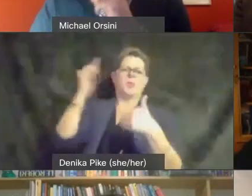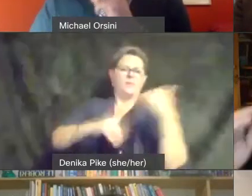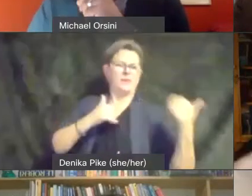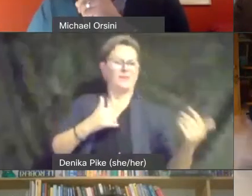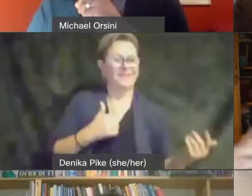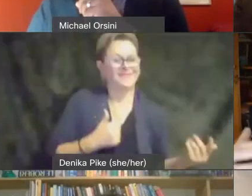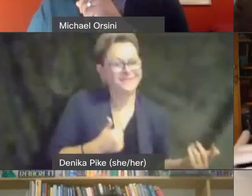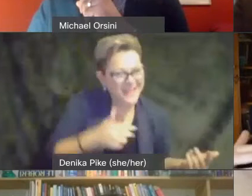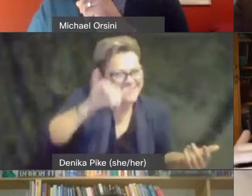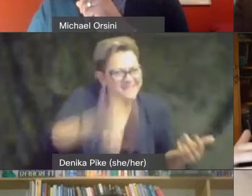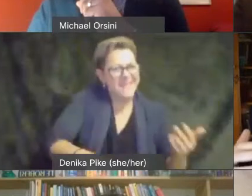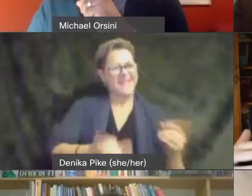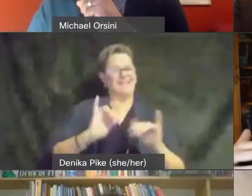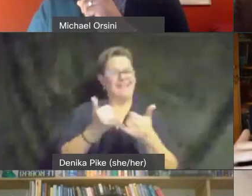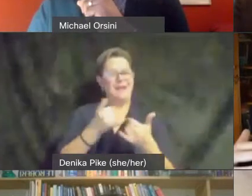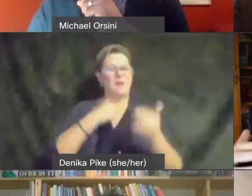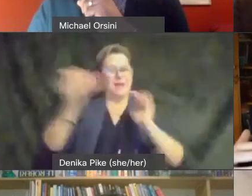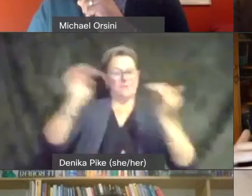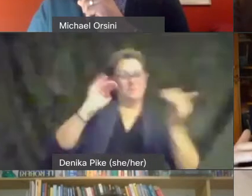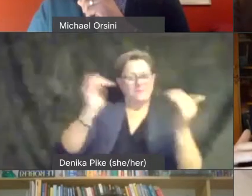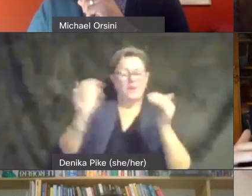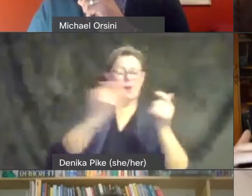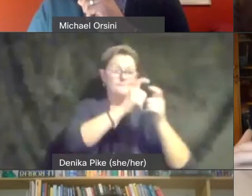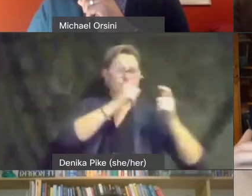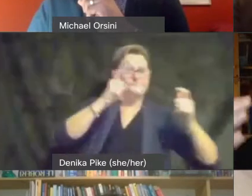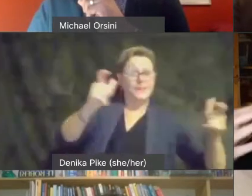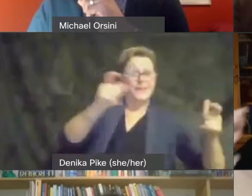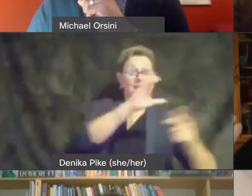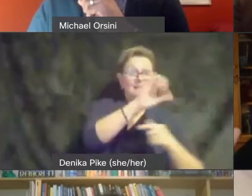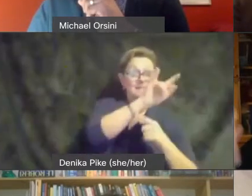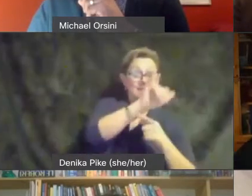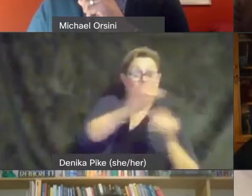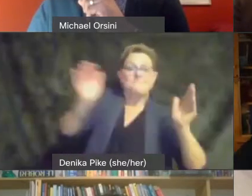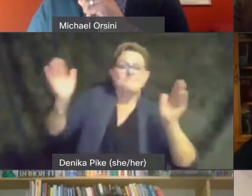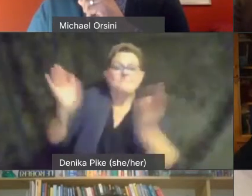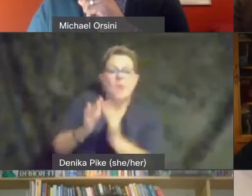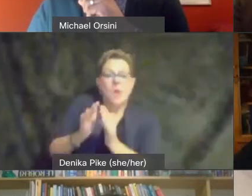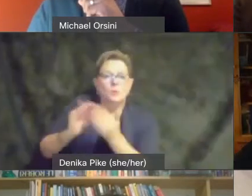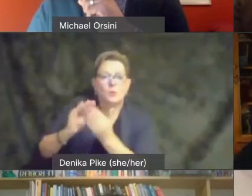In rural urban kind of terms is that we know that I'm a beautiful quote. I'm just that the.